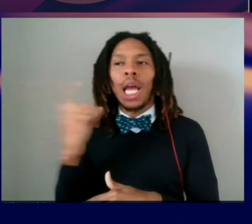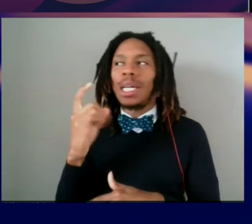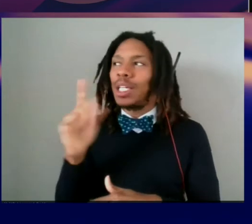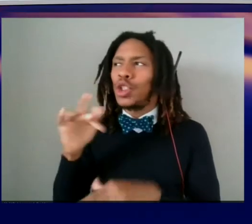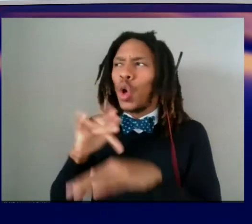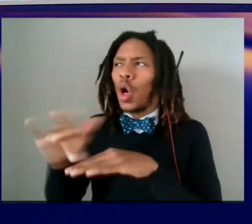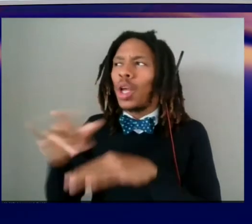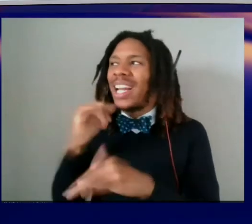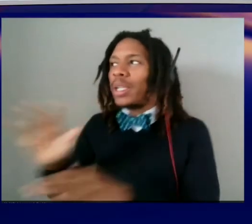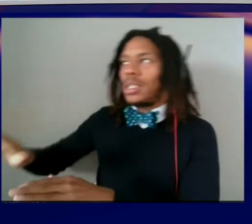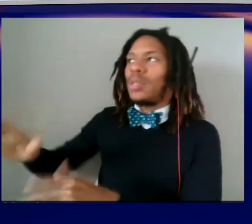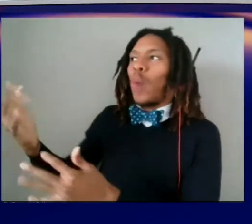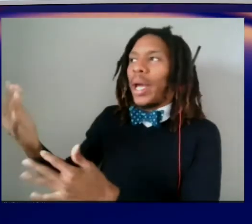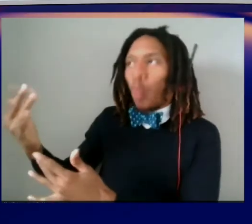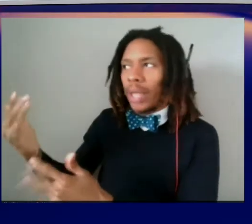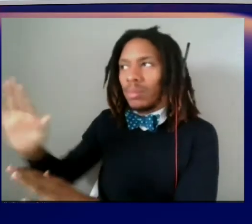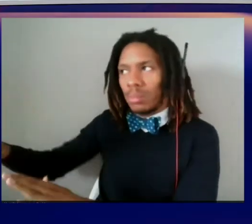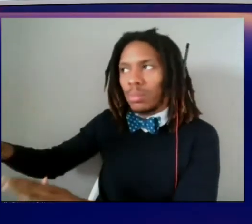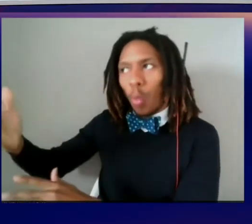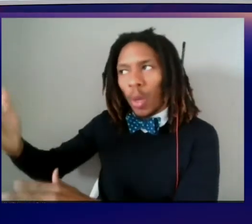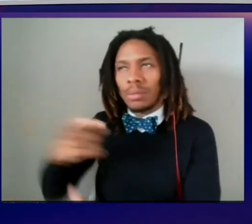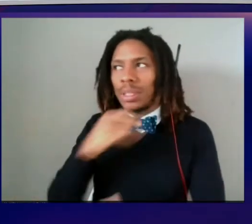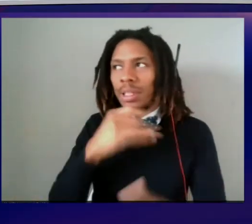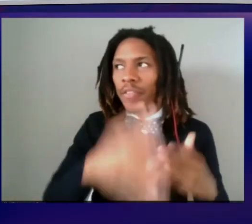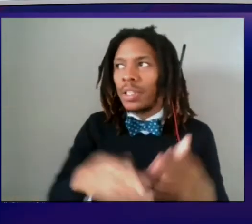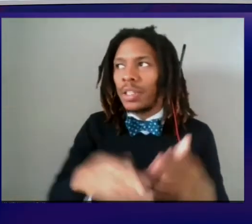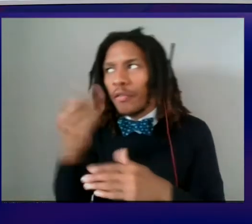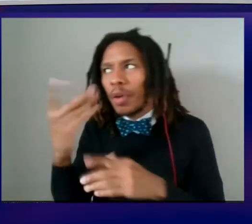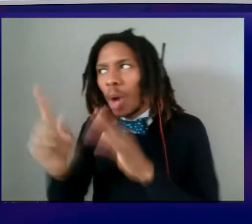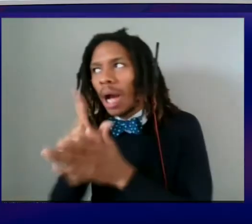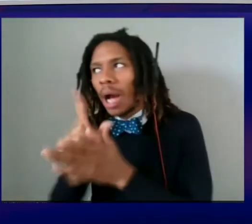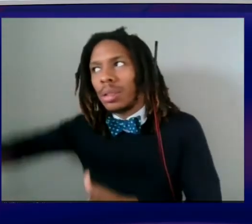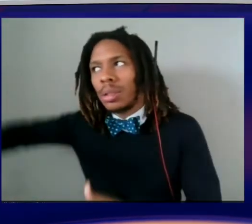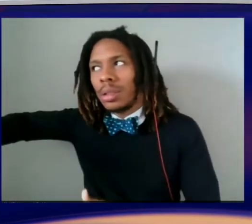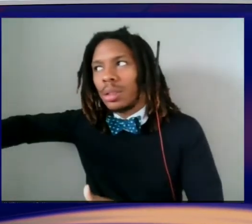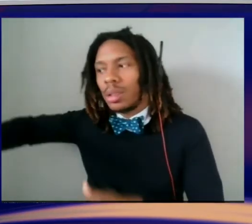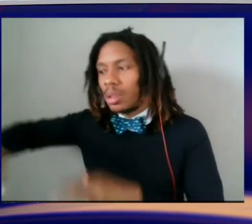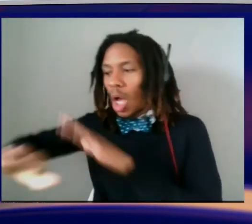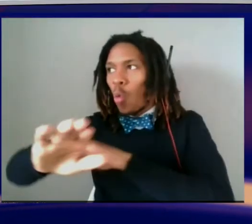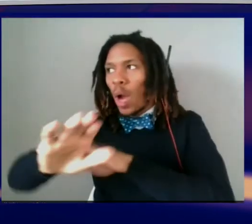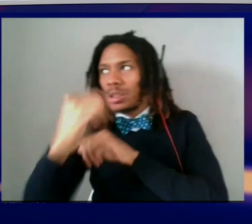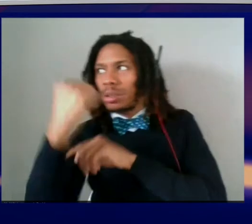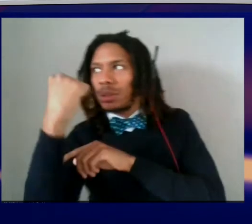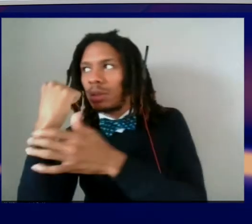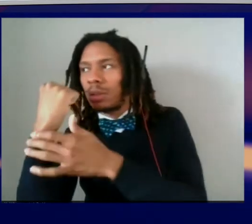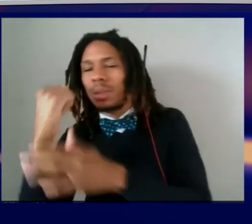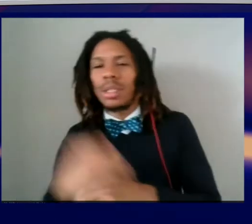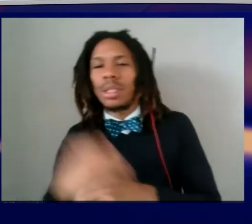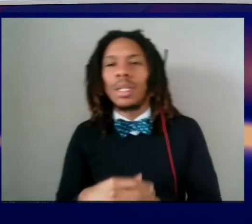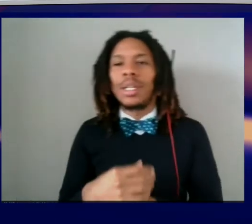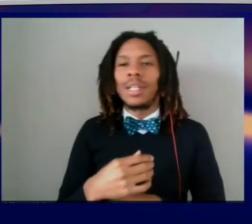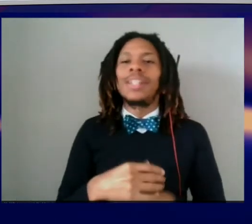Wait, you got, you got a few more hours. There's no watch there. And someone from our, your audience